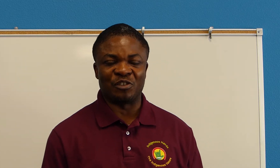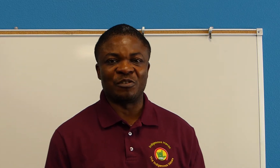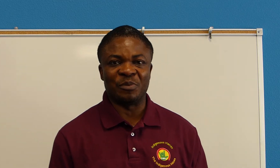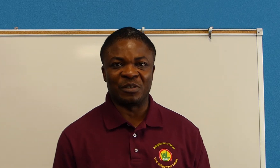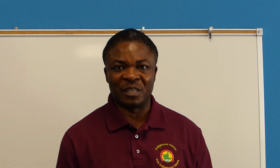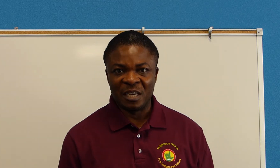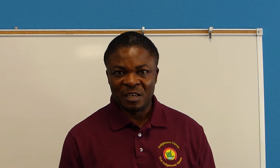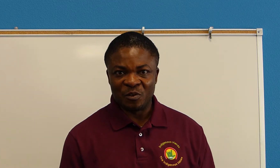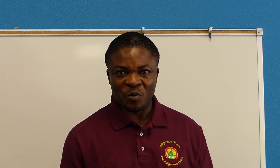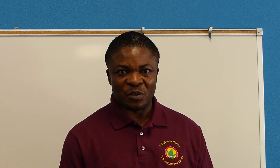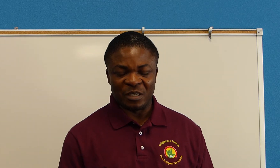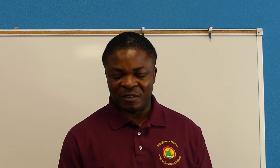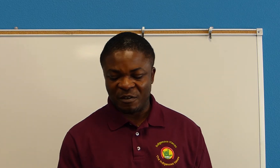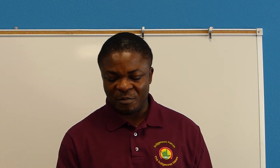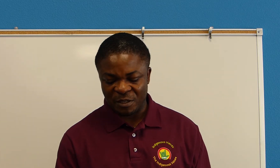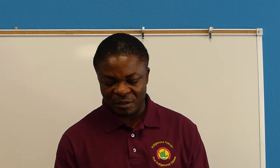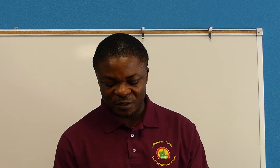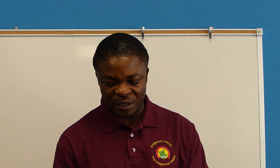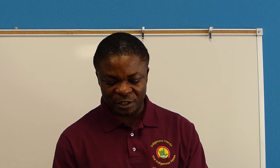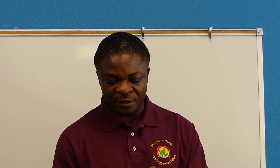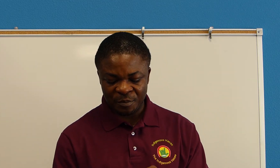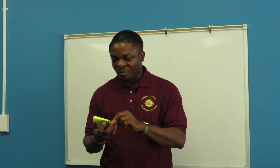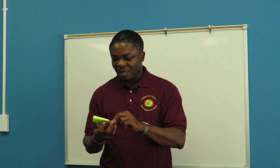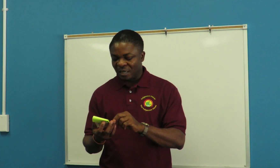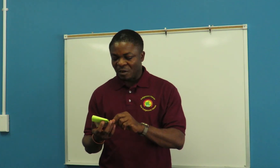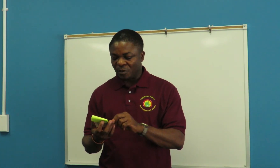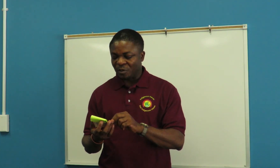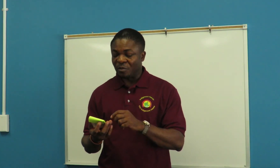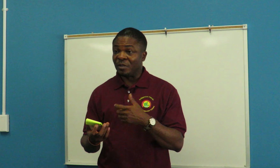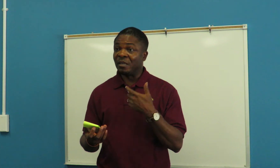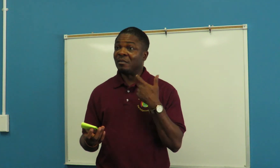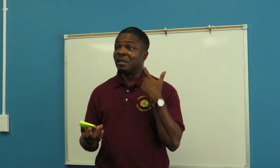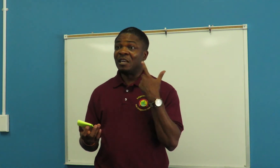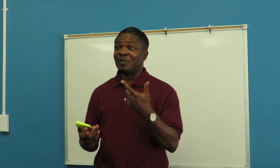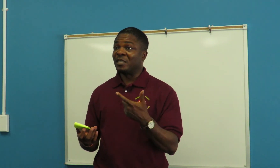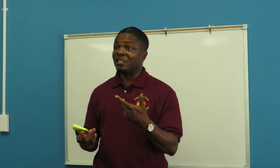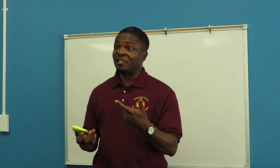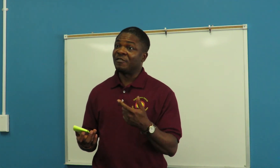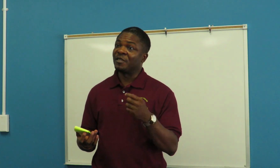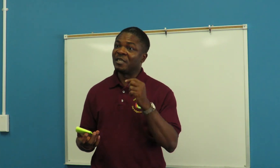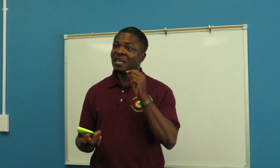contribute towards the development of such and also the linguistic shift. I